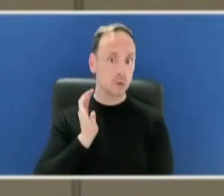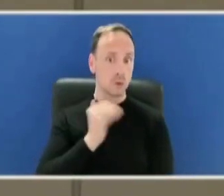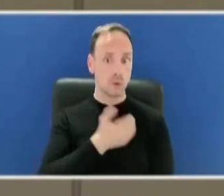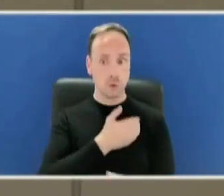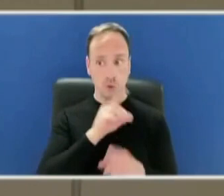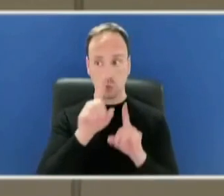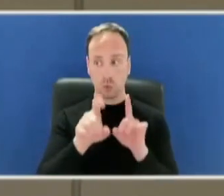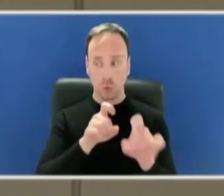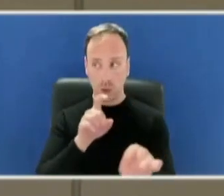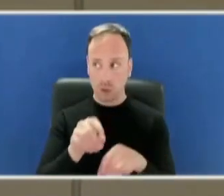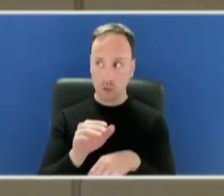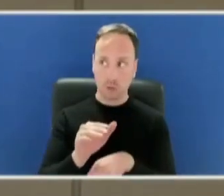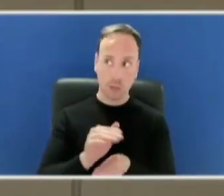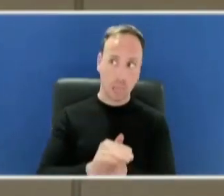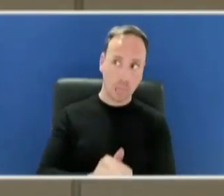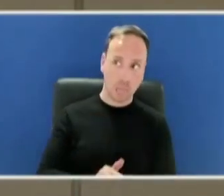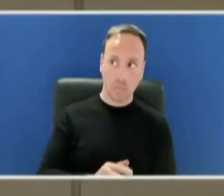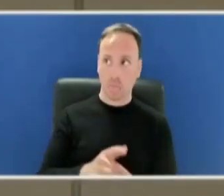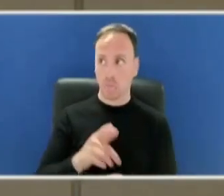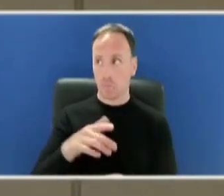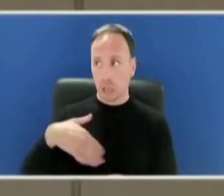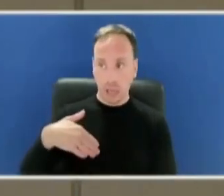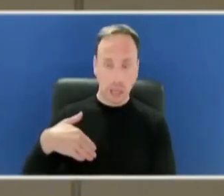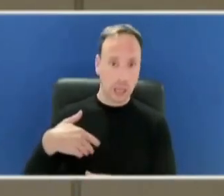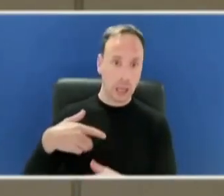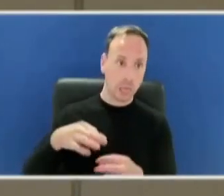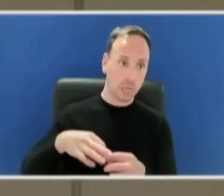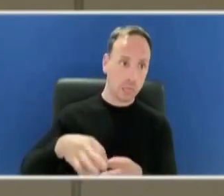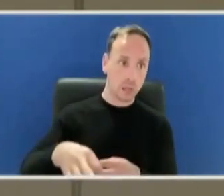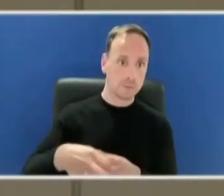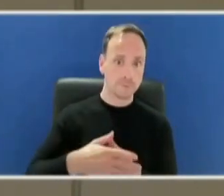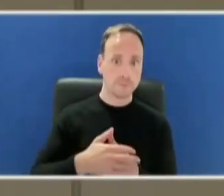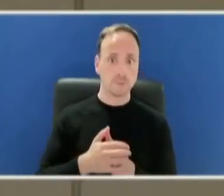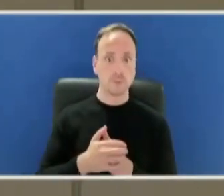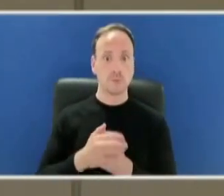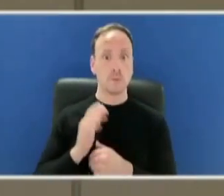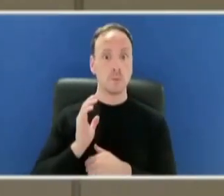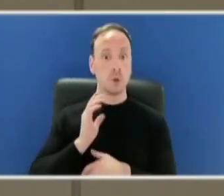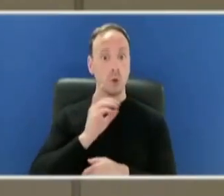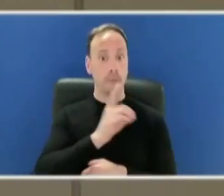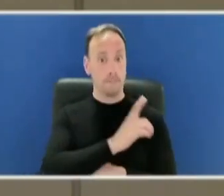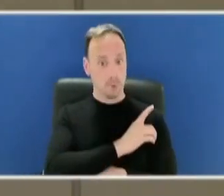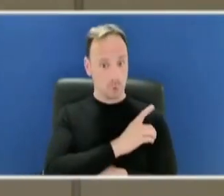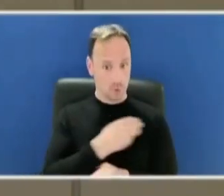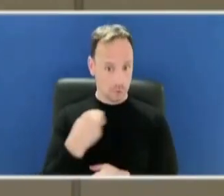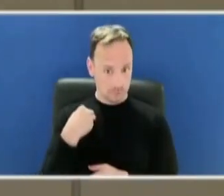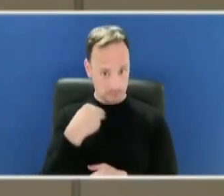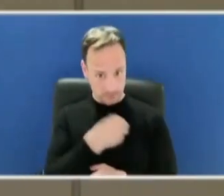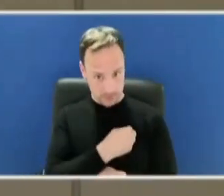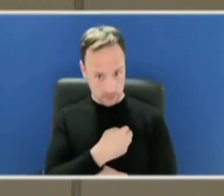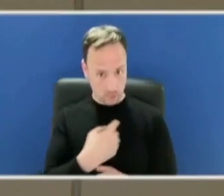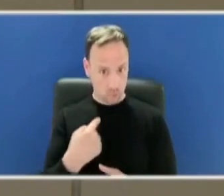um in this process as board members we have an obligation to respond to the public um